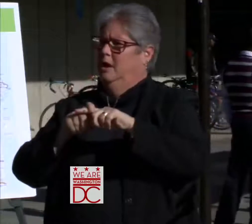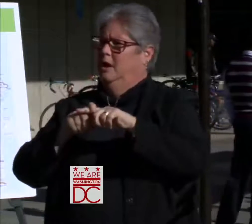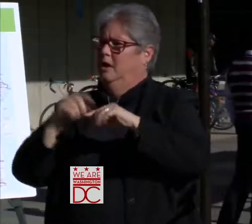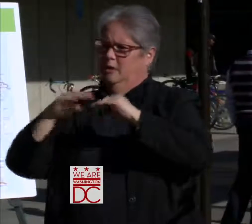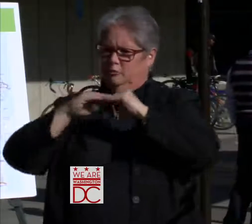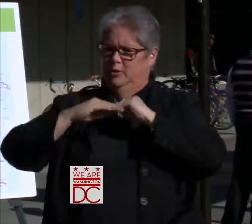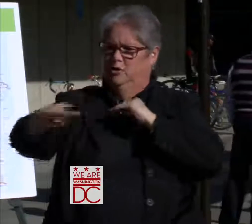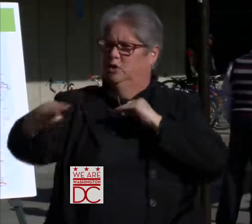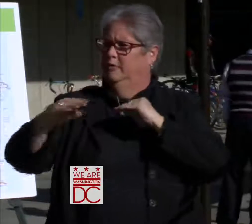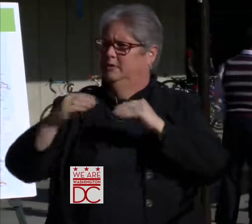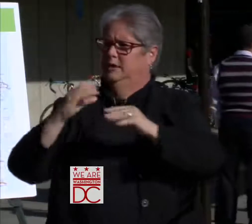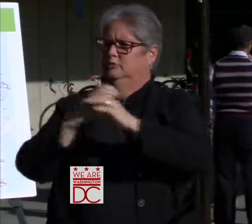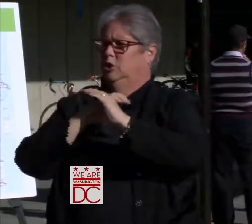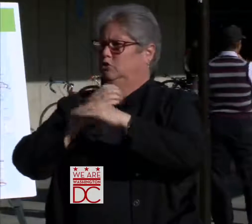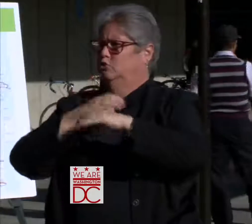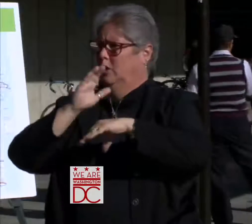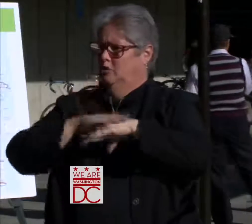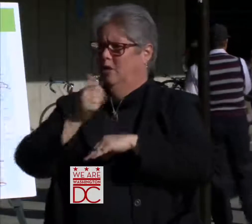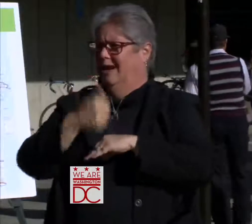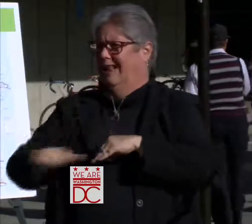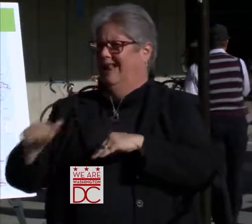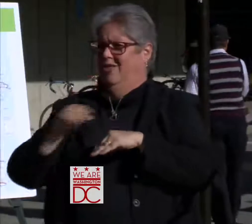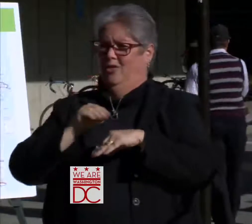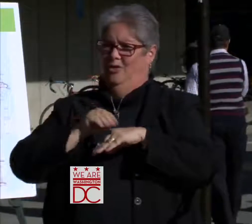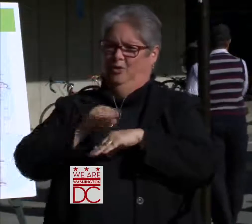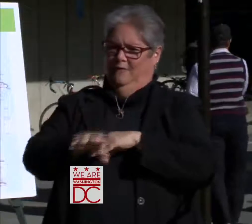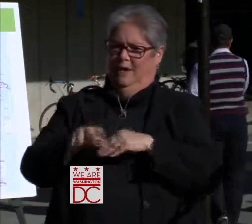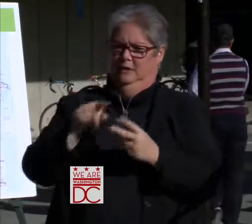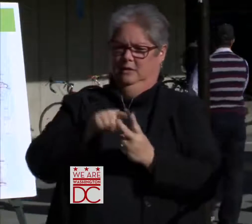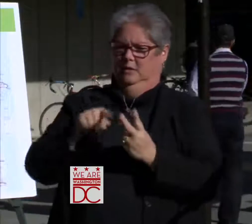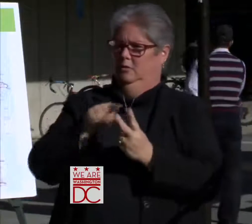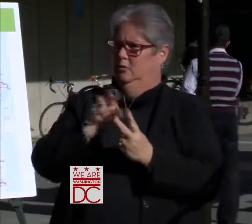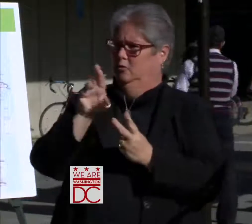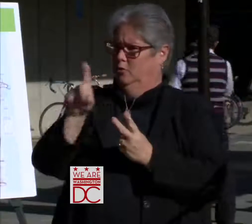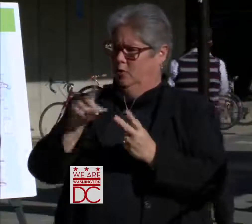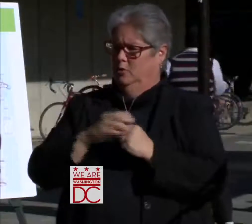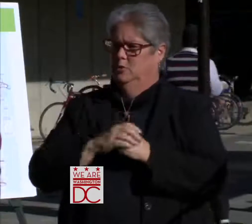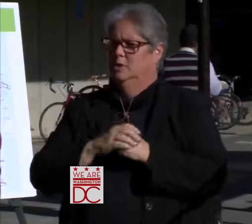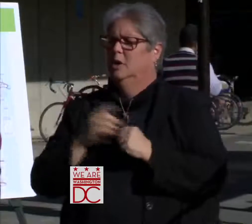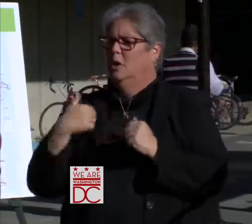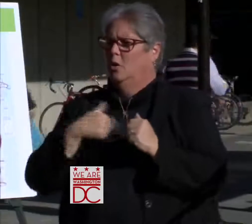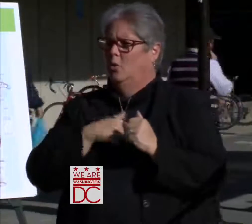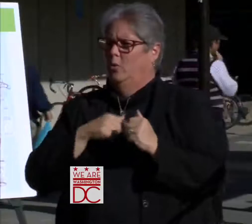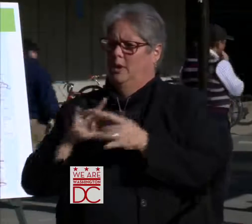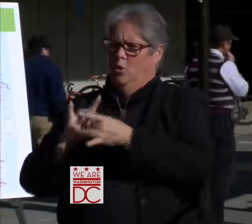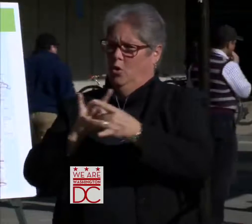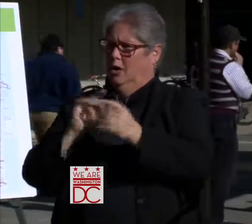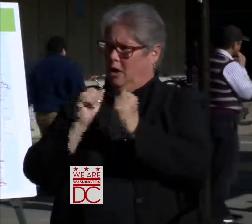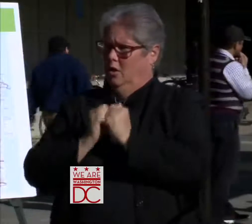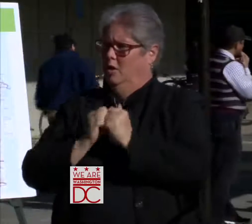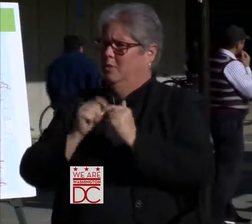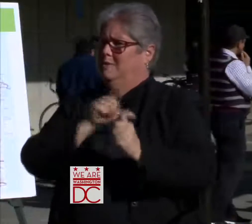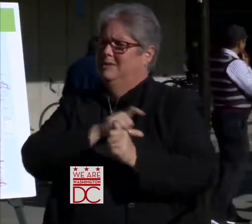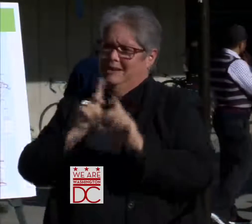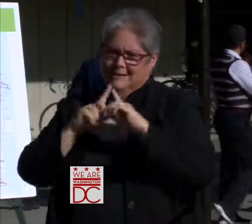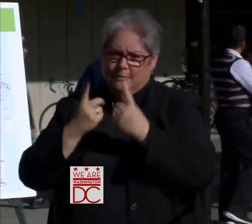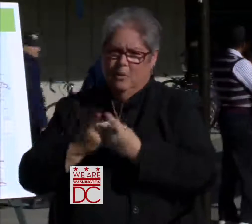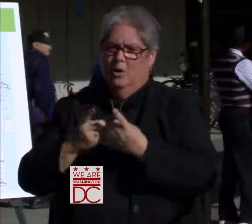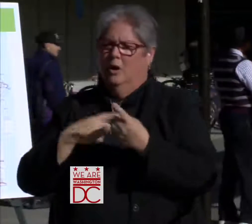UTILITY WORK ON ANY OF THESE AFFECTED CORRIDORS. WE COORDINATE DIRECTLY WITH POLICE DEPARTMENT ON INCIDENT